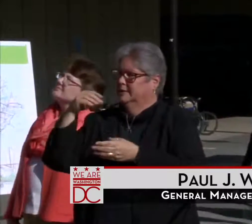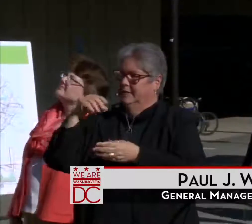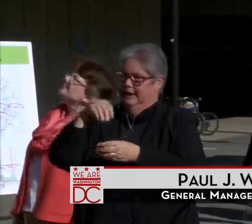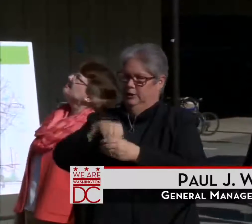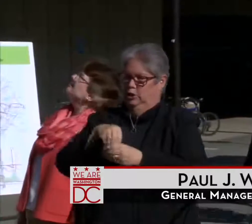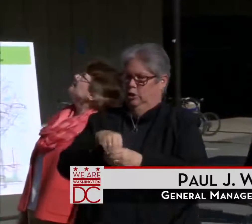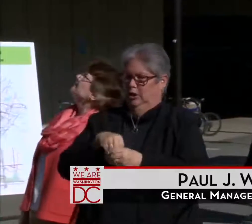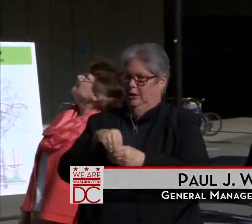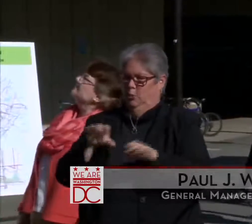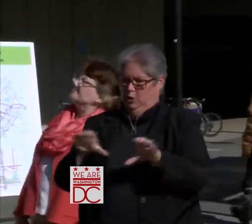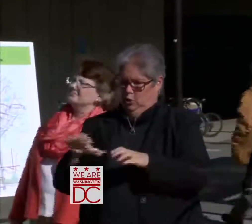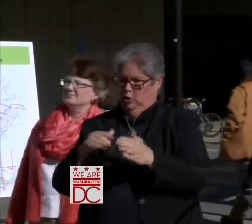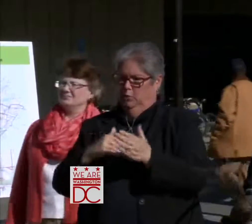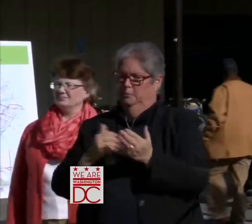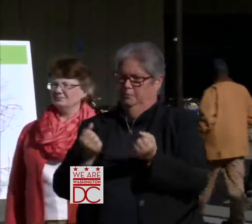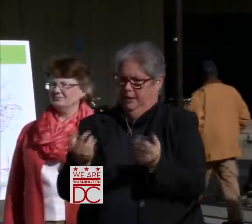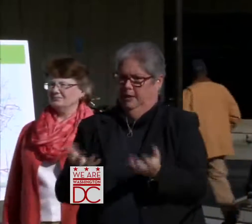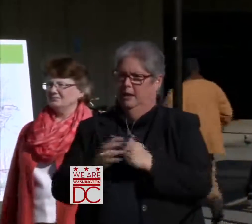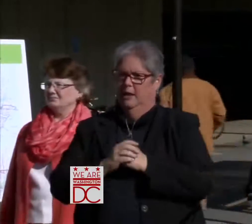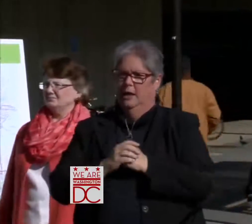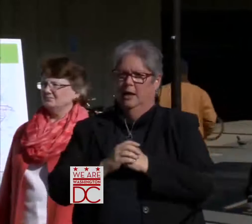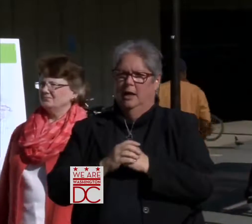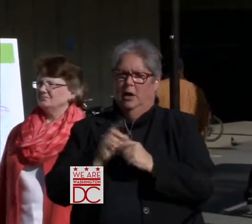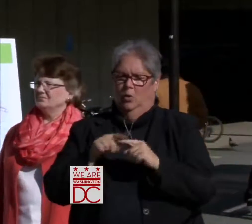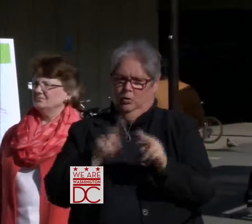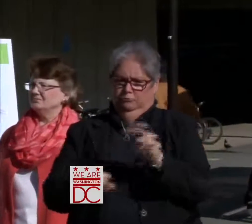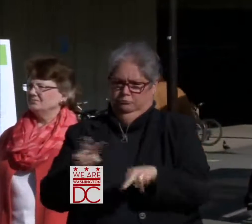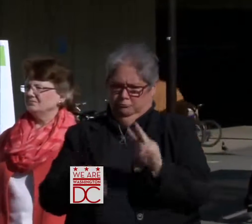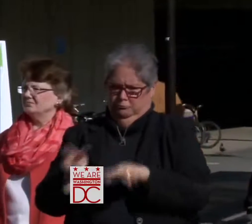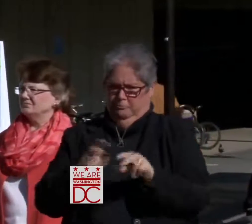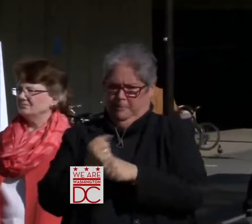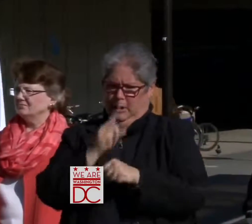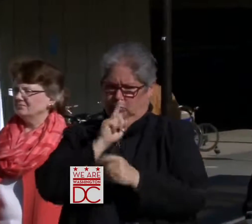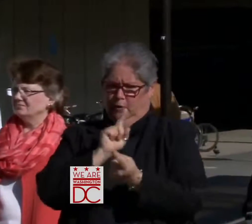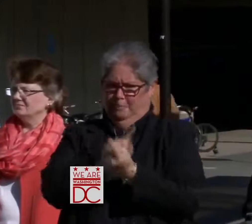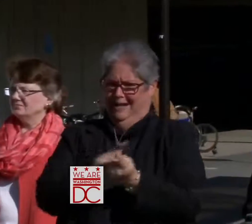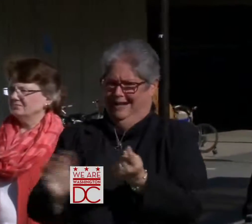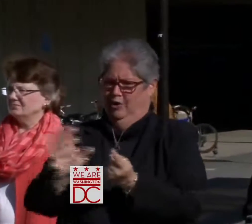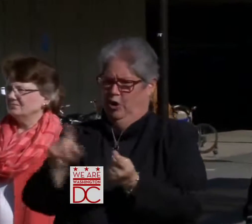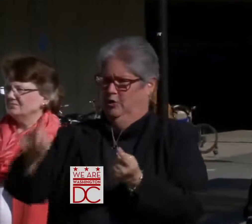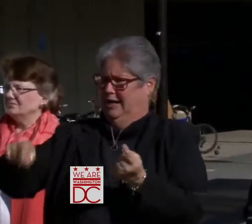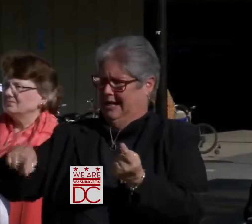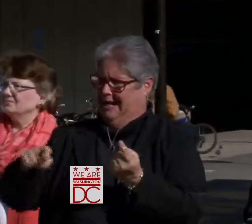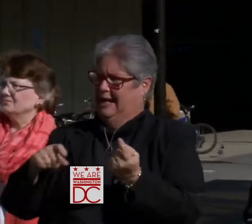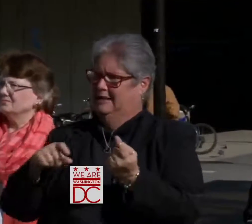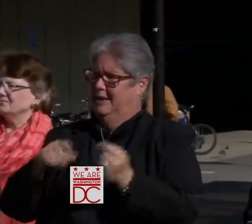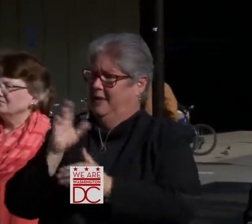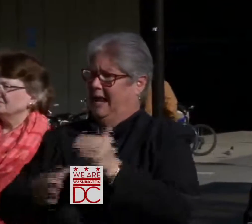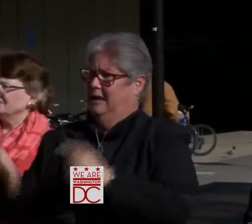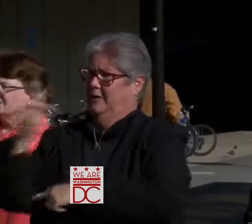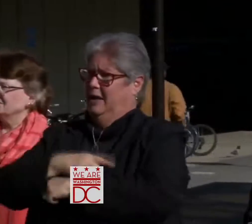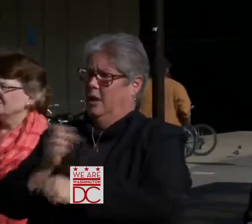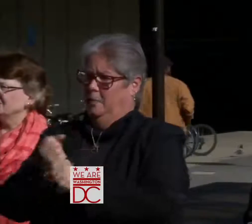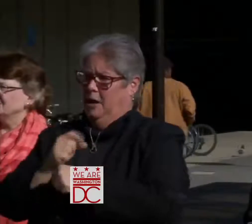TO THE BOARD BUT I'M GOING TO REFINE THOSE BASICALLY TO MAKE SURE THAT I'M MEETING THEIR NEEDS. I THINK AT THE END OF THE DAY THEY WANT TO KNOW THAT BASICALLY